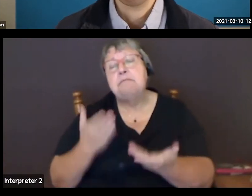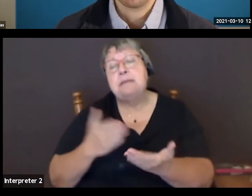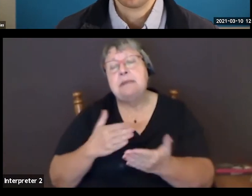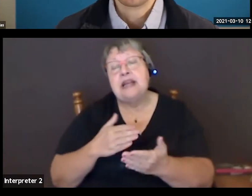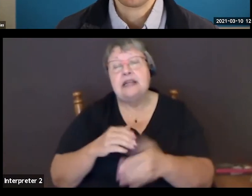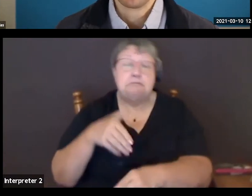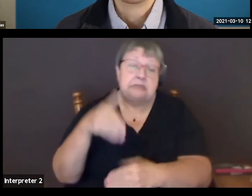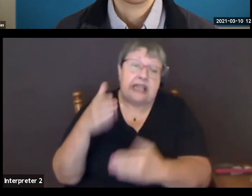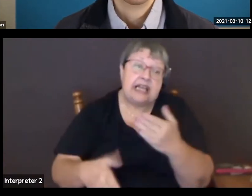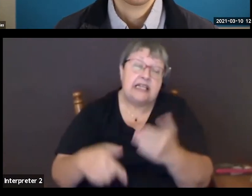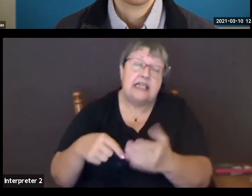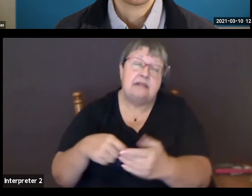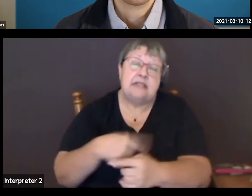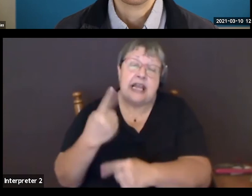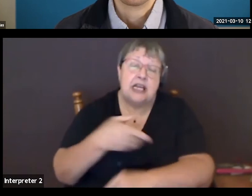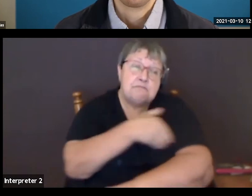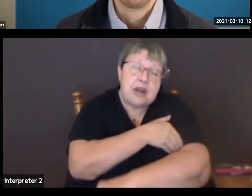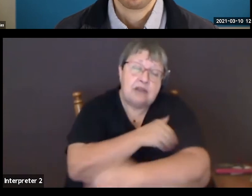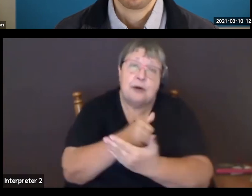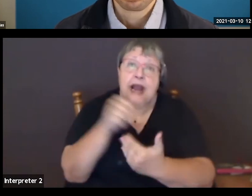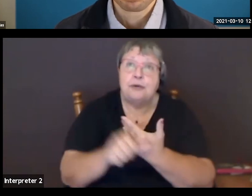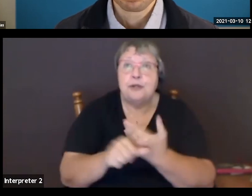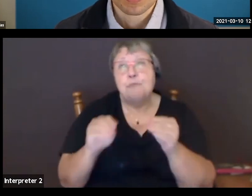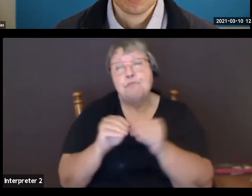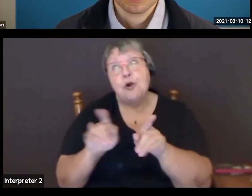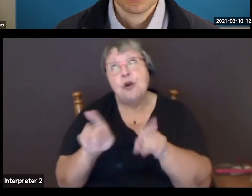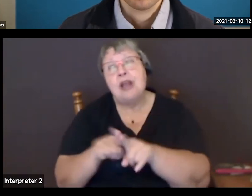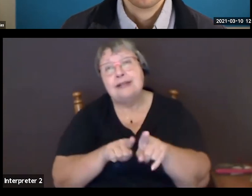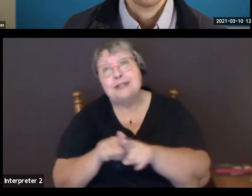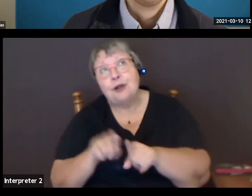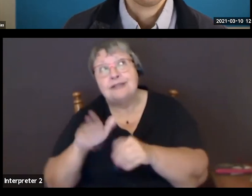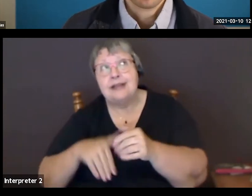are more like socks than scientists,